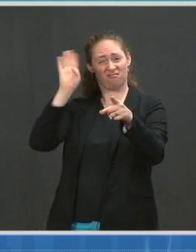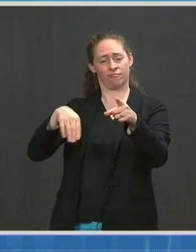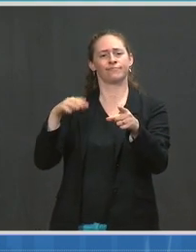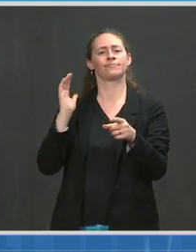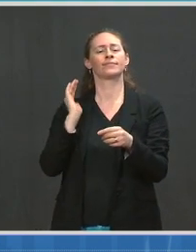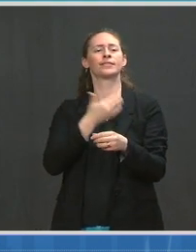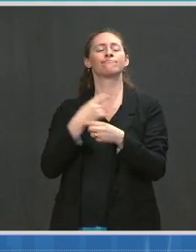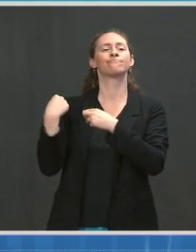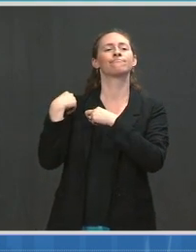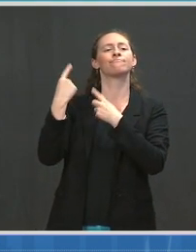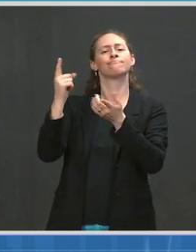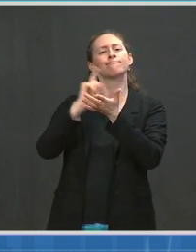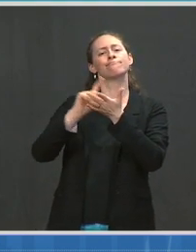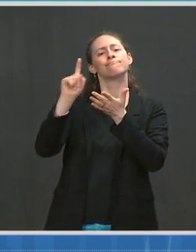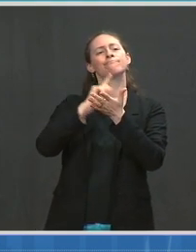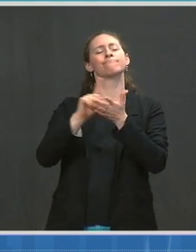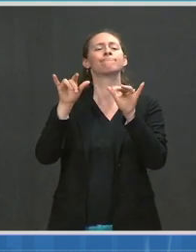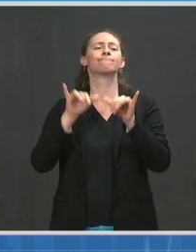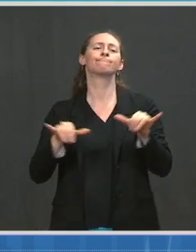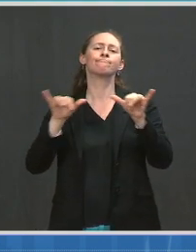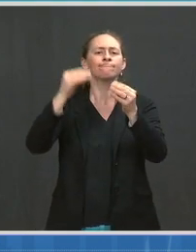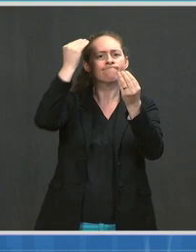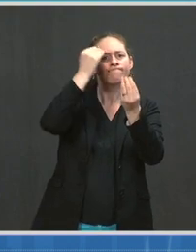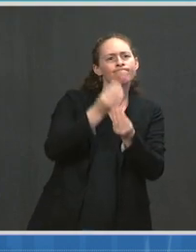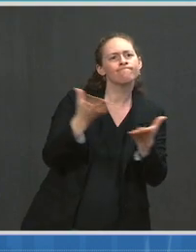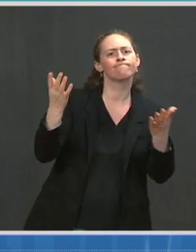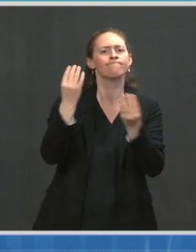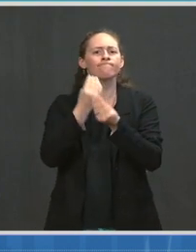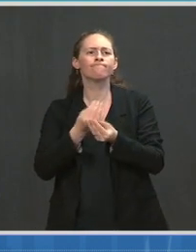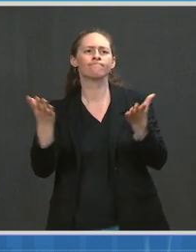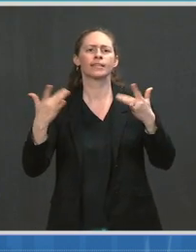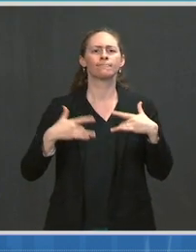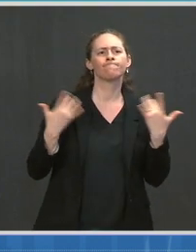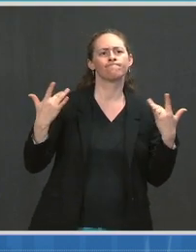we are consistently vaccinating 2.5 million Americans per day.